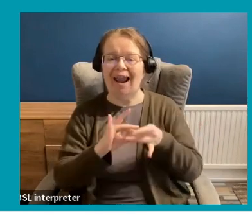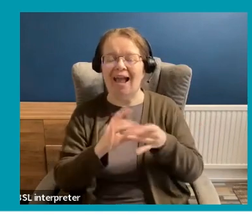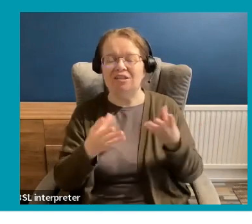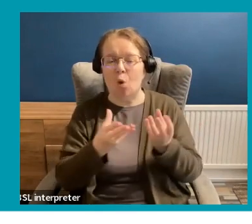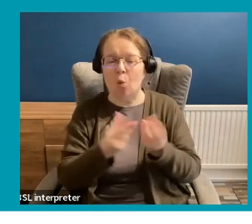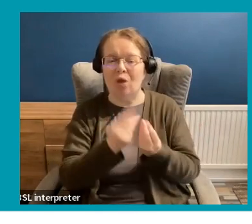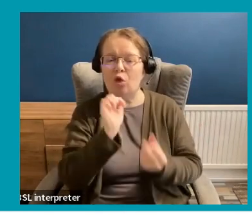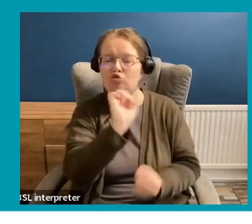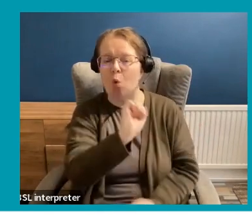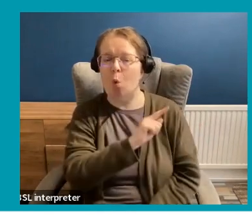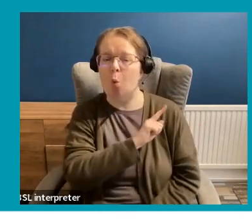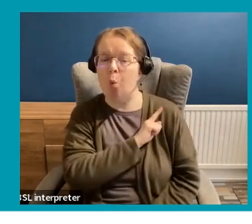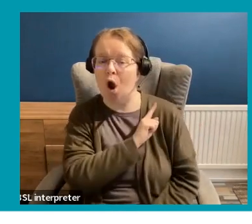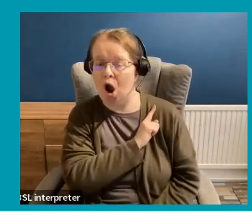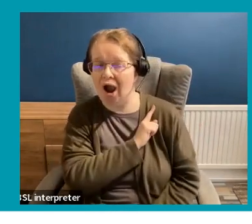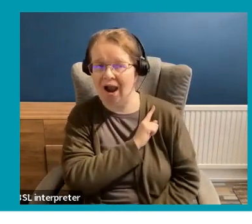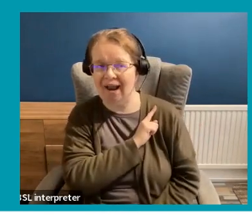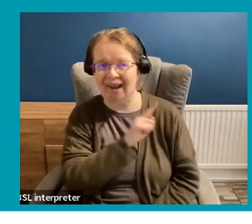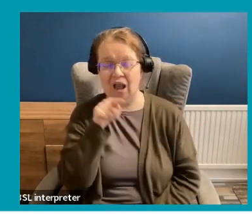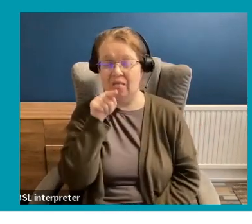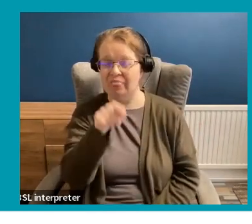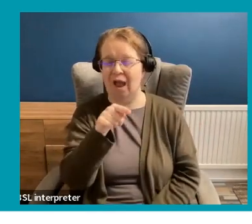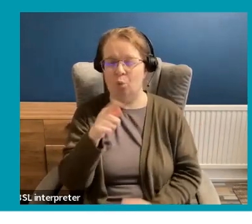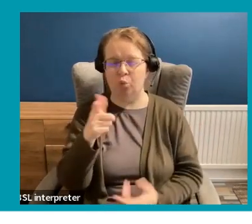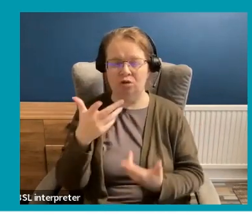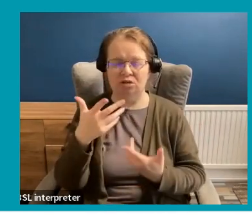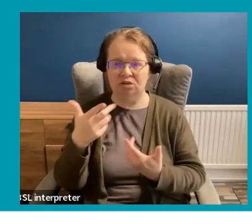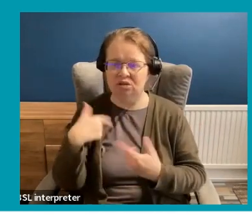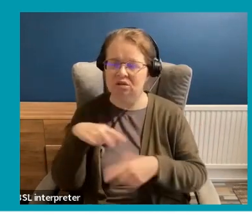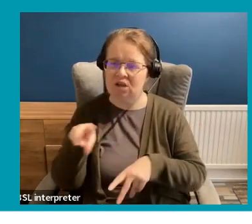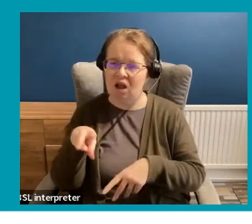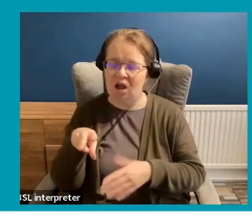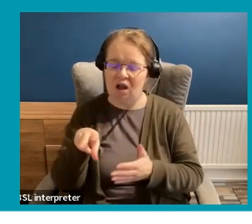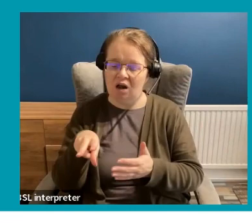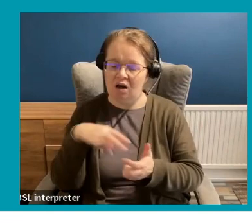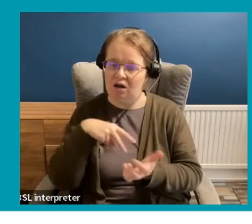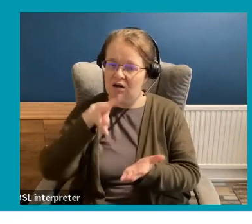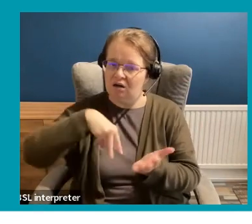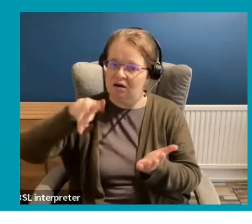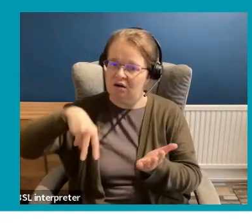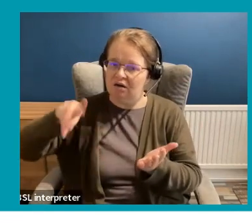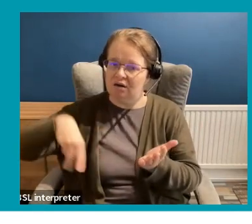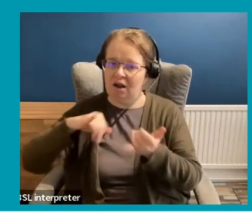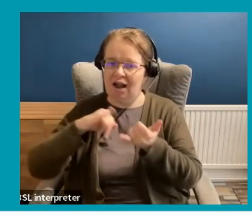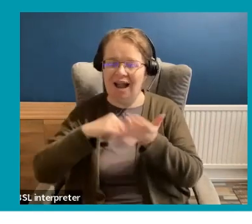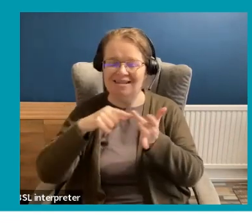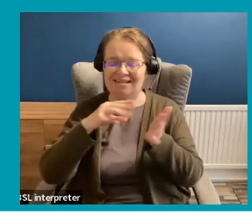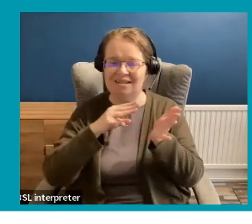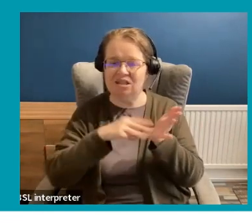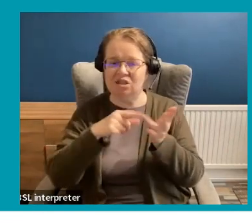It was usually inspired by the books written by Simon starting with why.